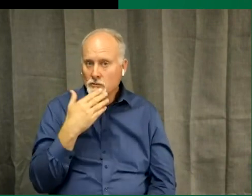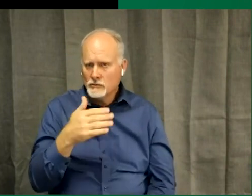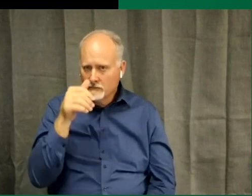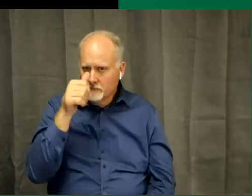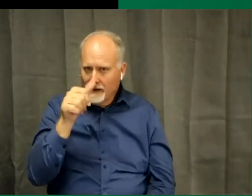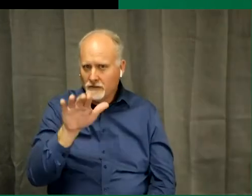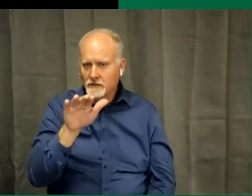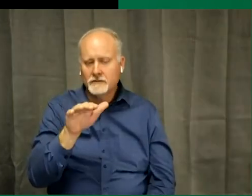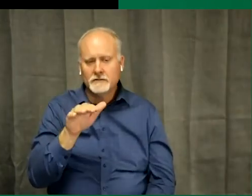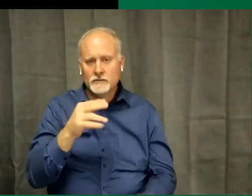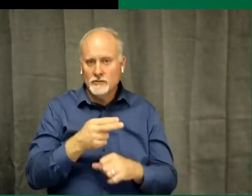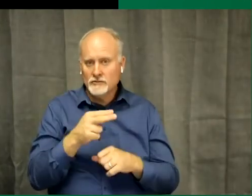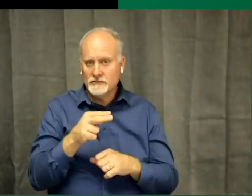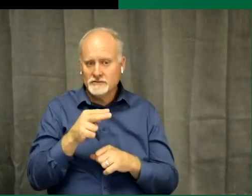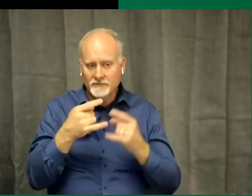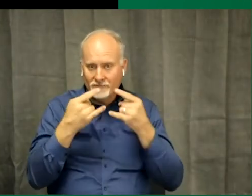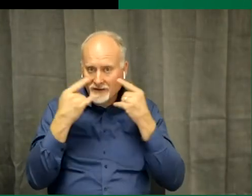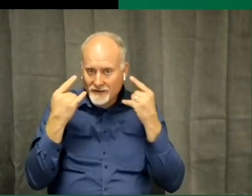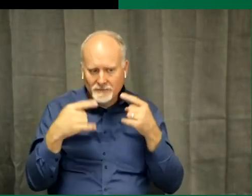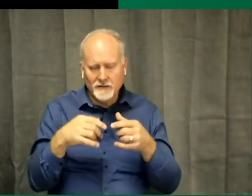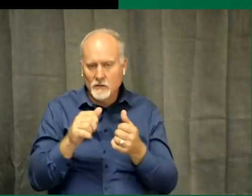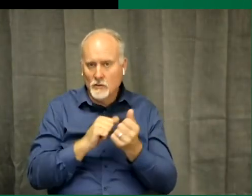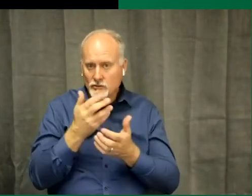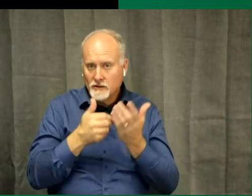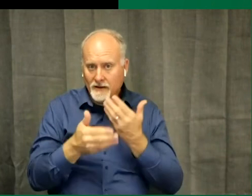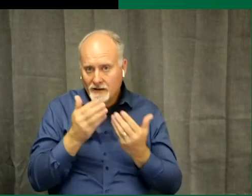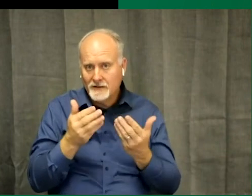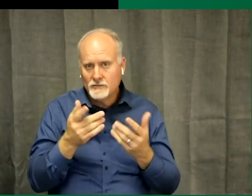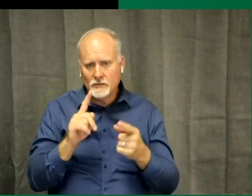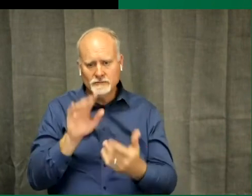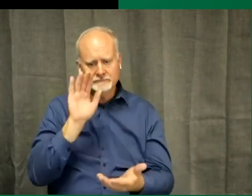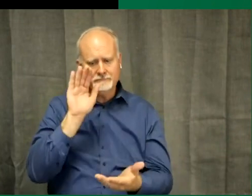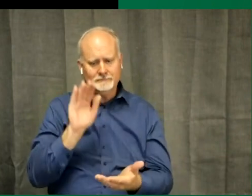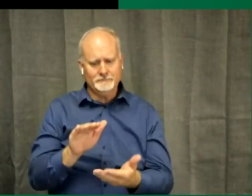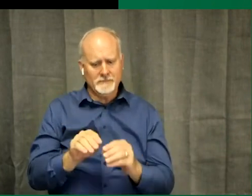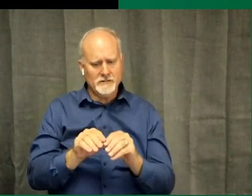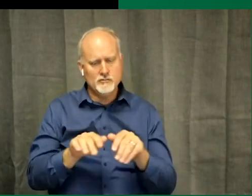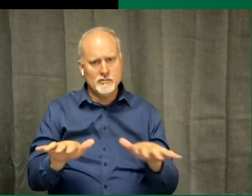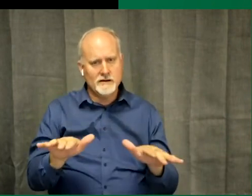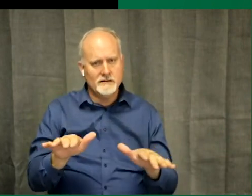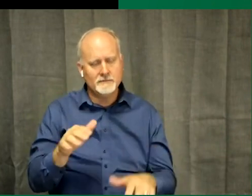face masks and hand washing to try to slow that spread of disease on the next slide